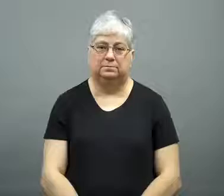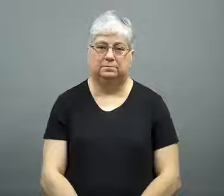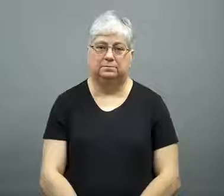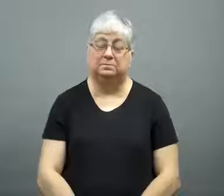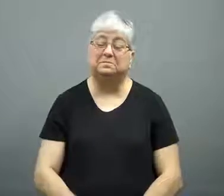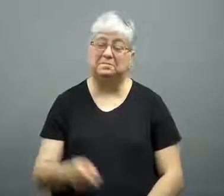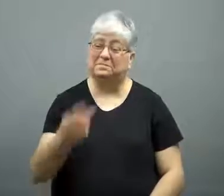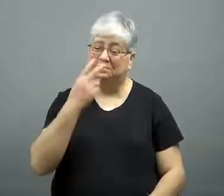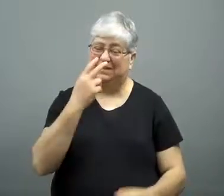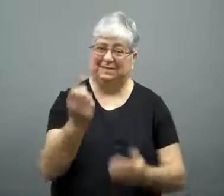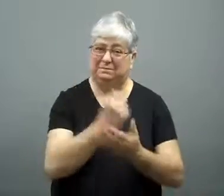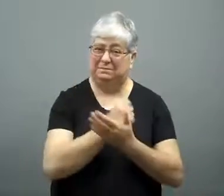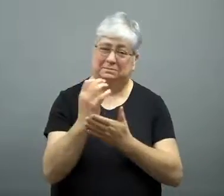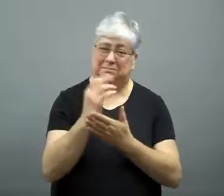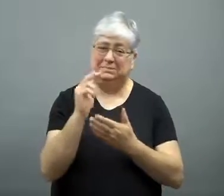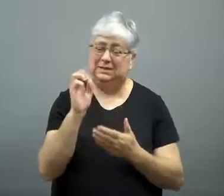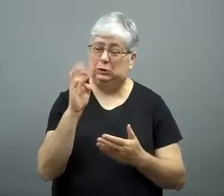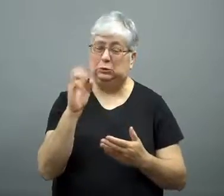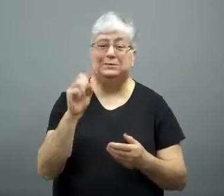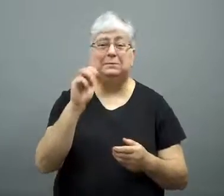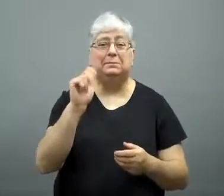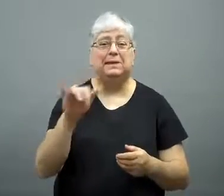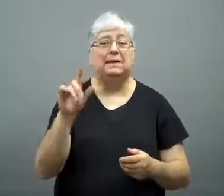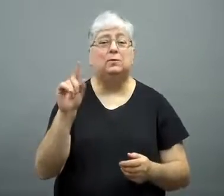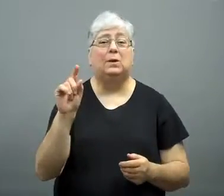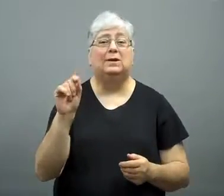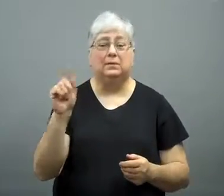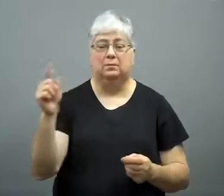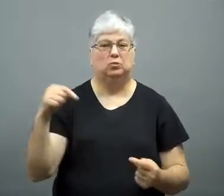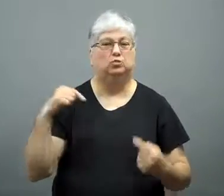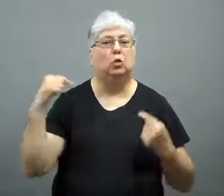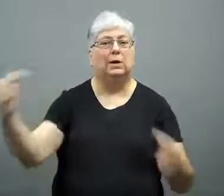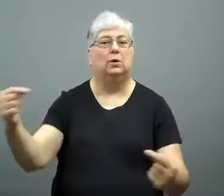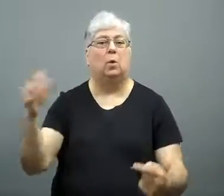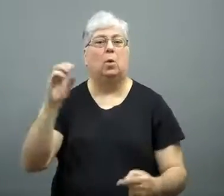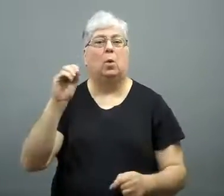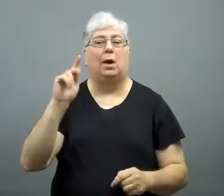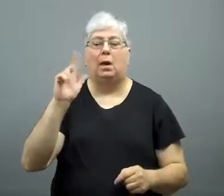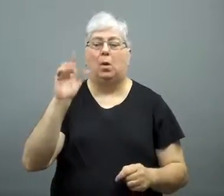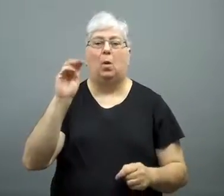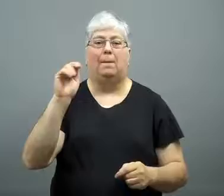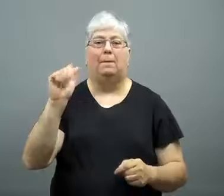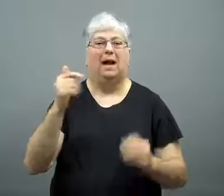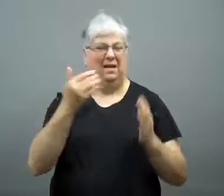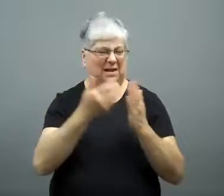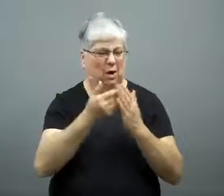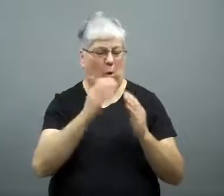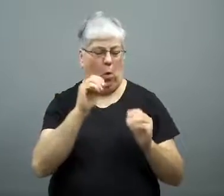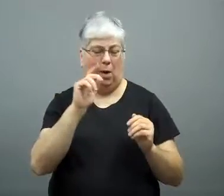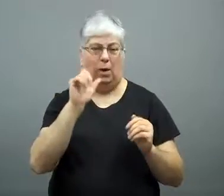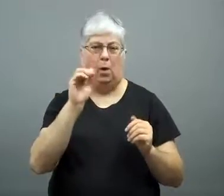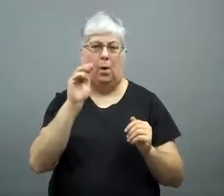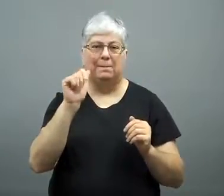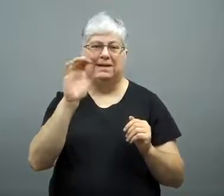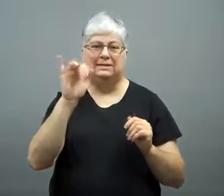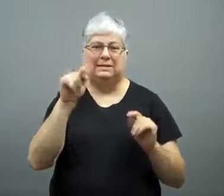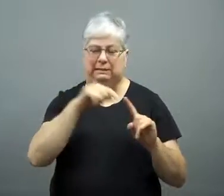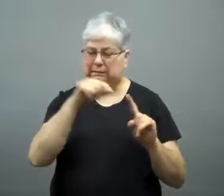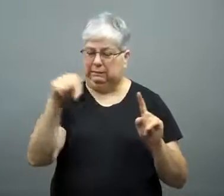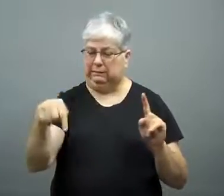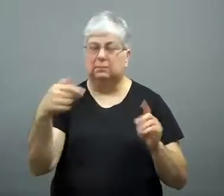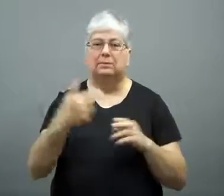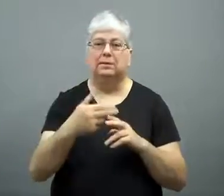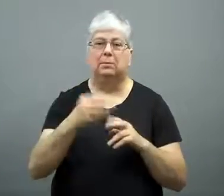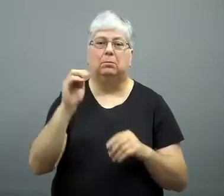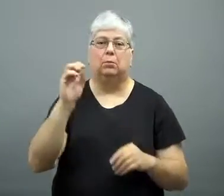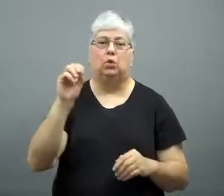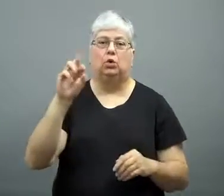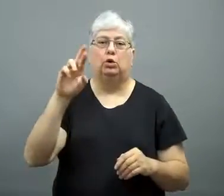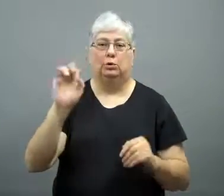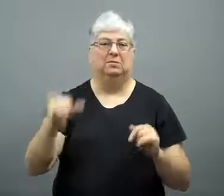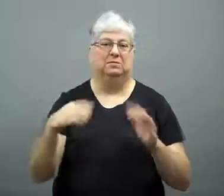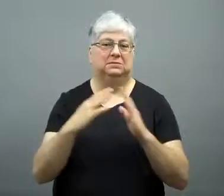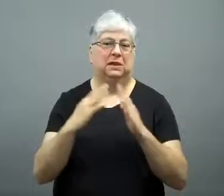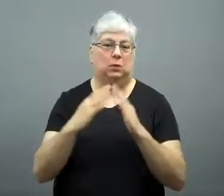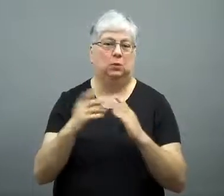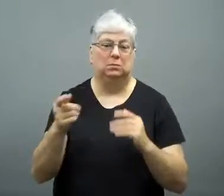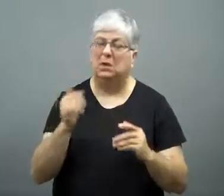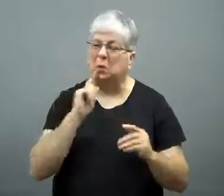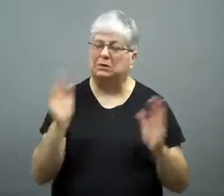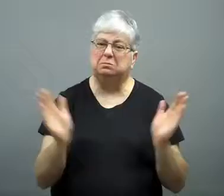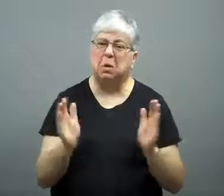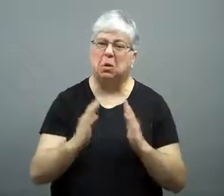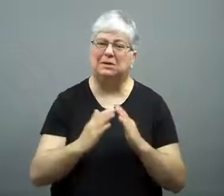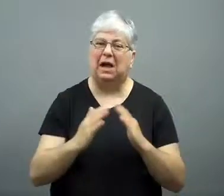There was a tornado in the news in Oklahoma, near Oklahoma City,